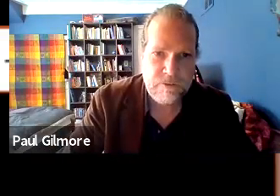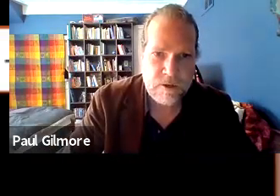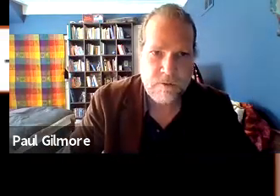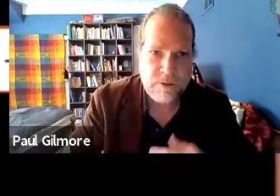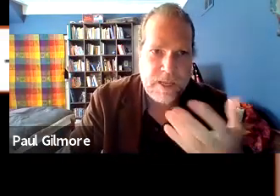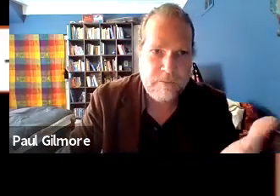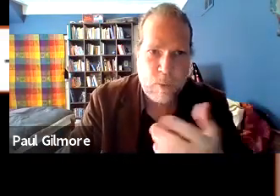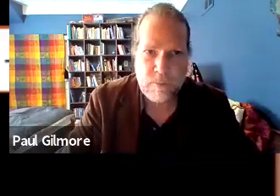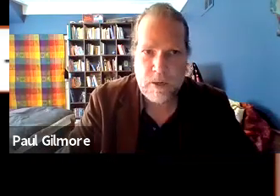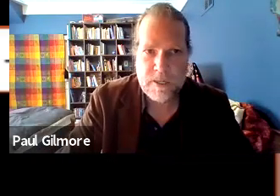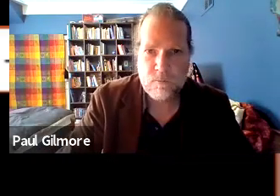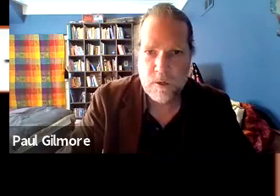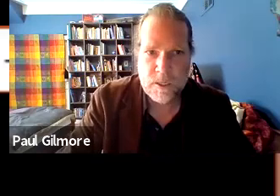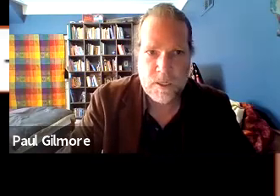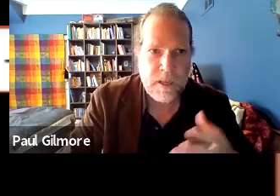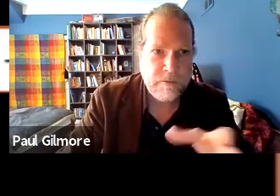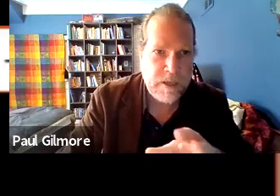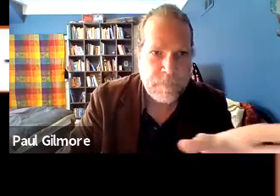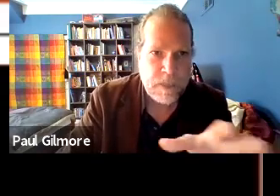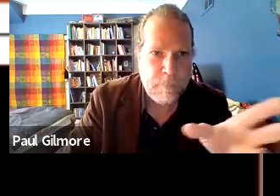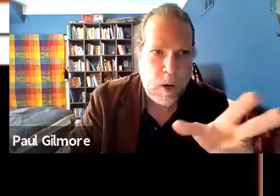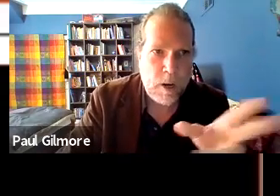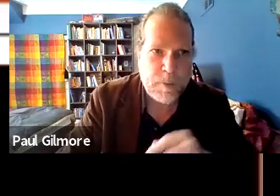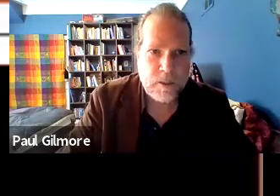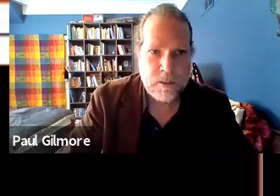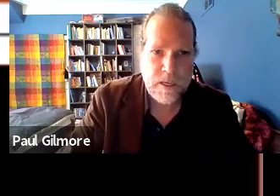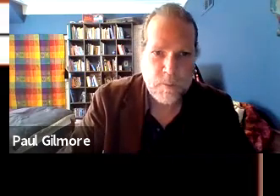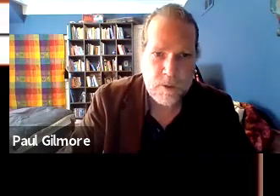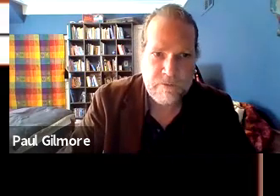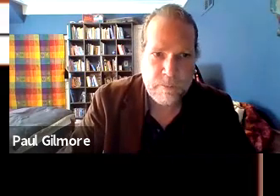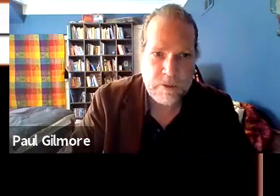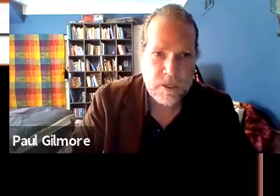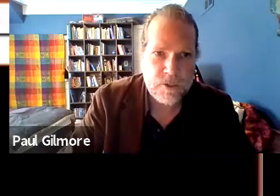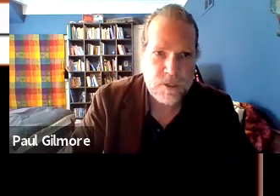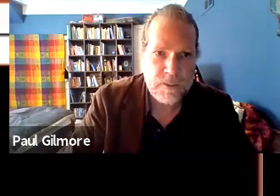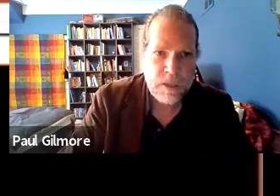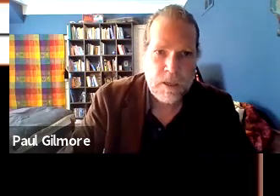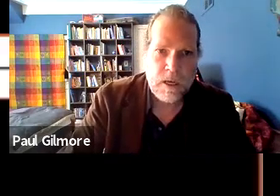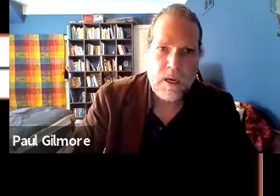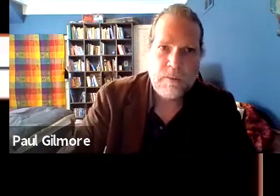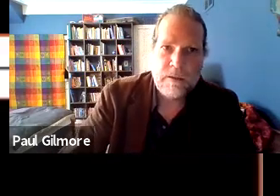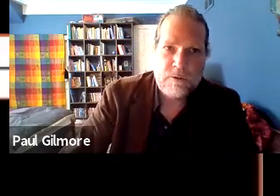fear of a native born American worker of a popper labor from another country. And of